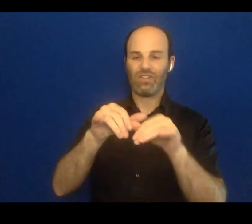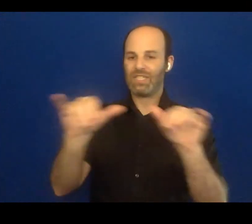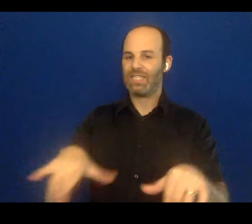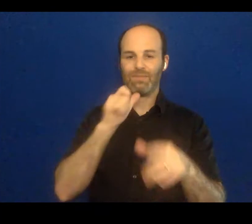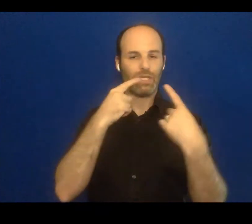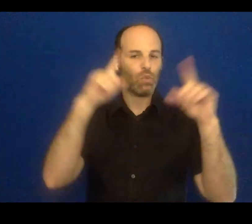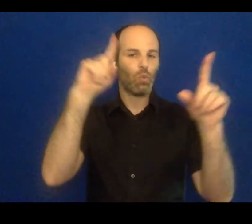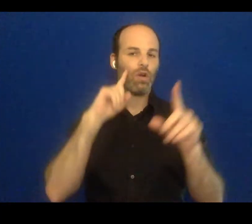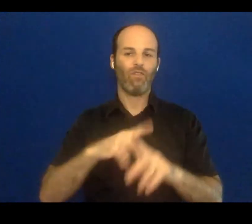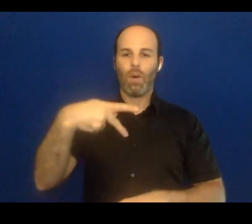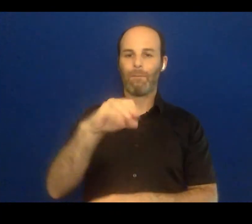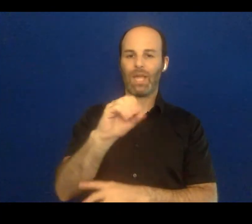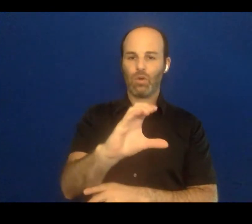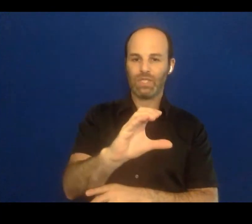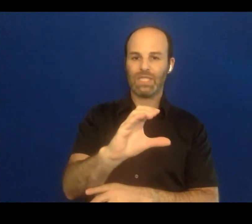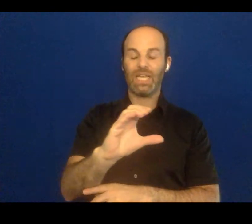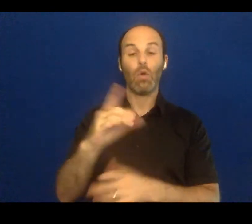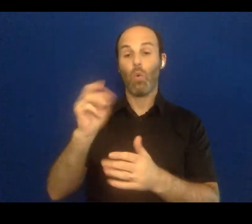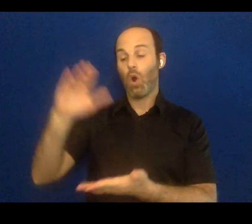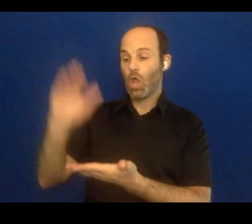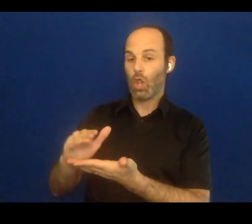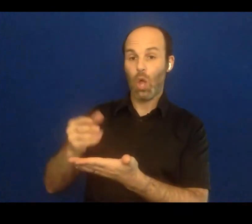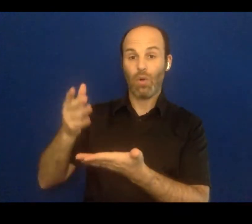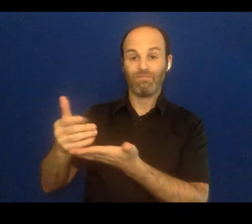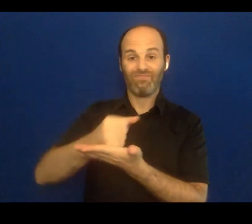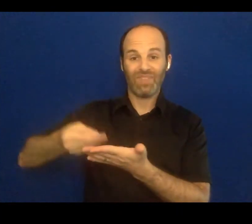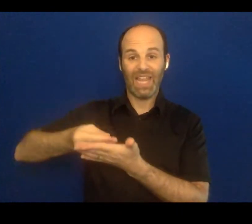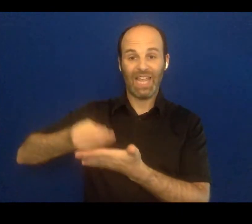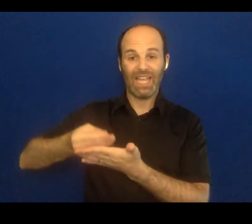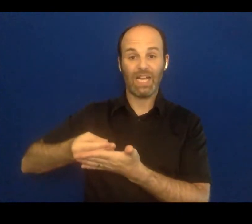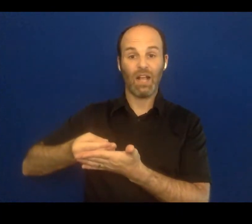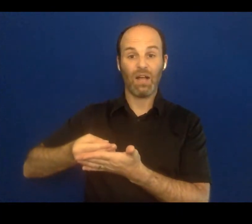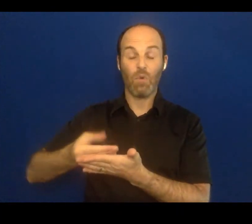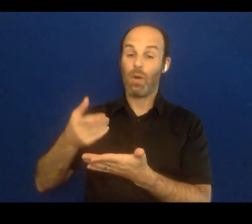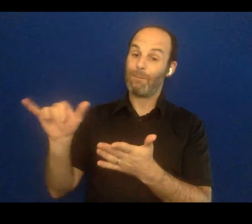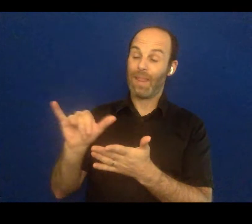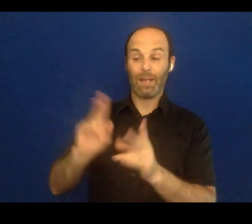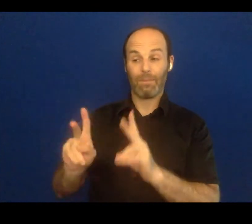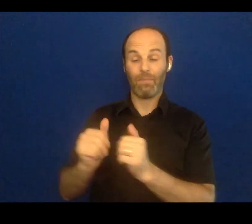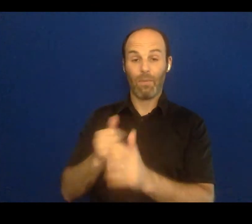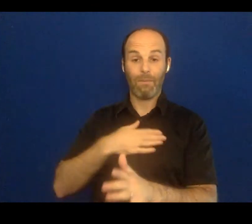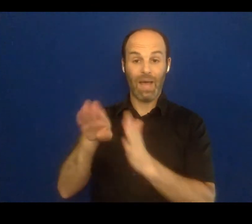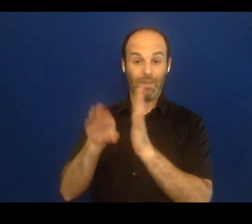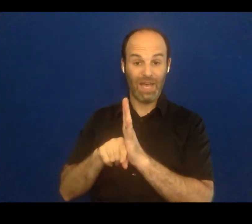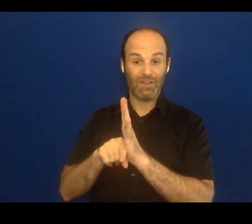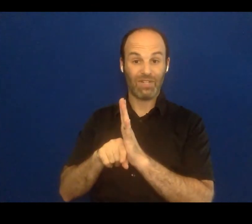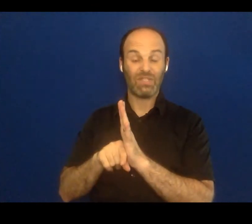FOR PEOPLE WITH COLOR AND LOWER INCOME, LIKE MY PARTICULAR BACKGROUND AND I CERTAINLY GOT A BETTER LOOK ON HOW IT IS NOT